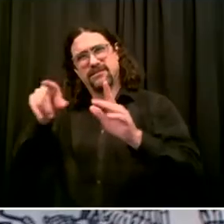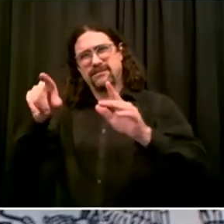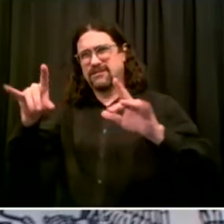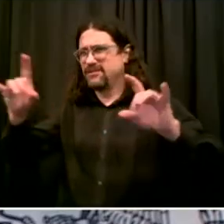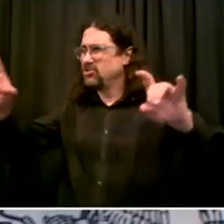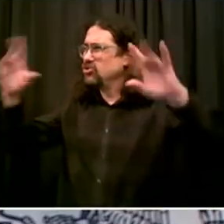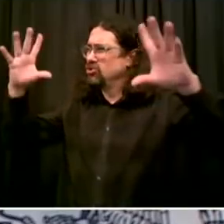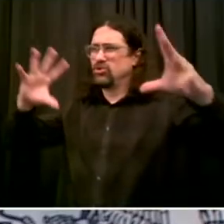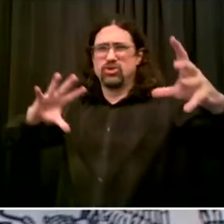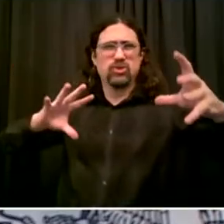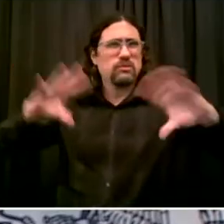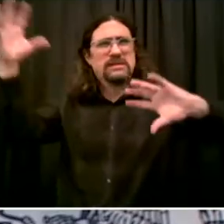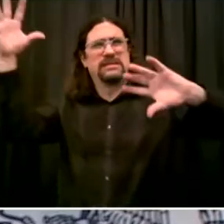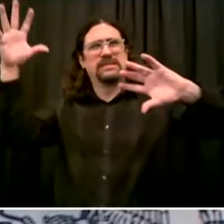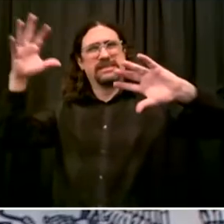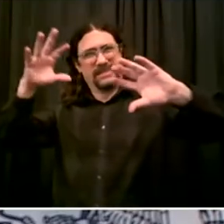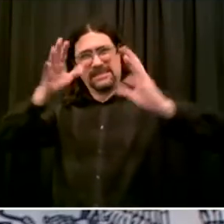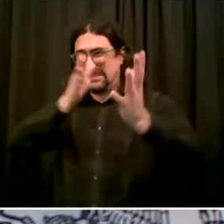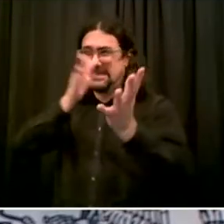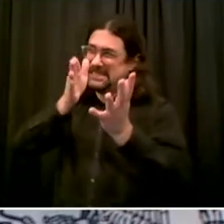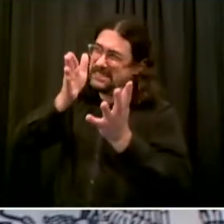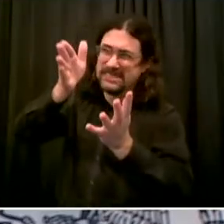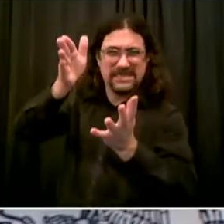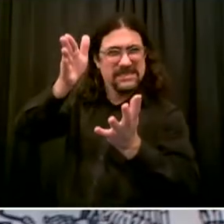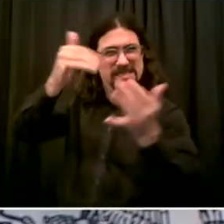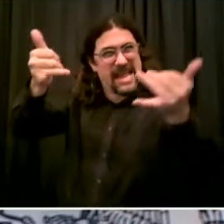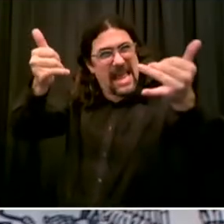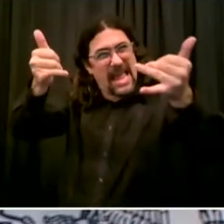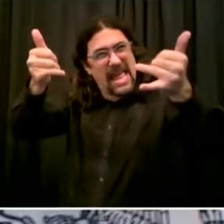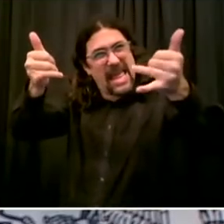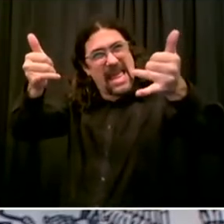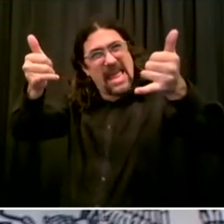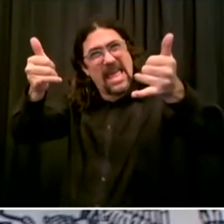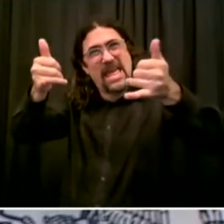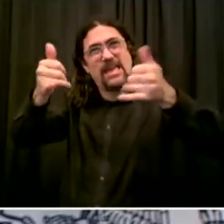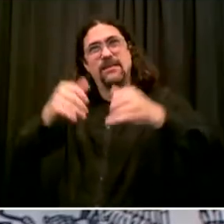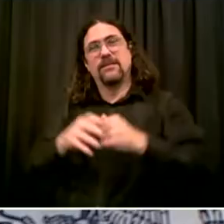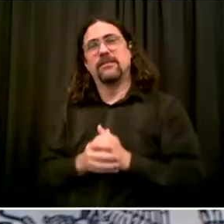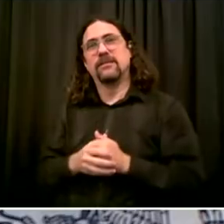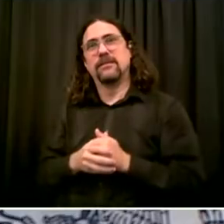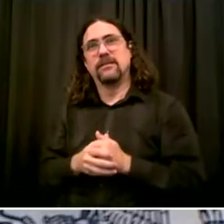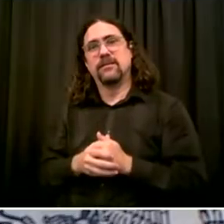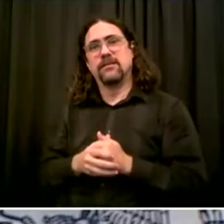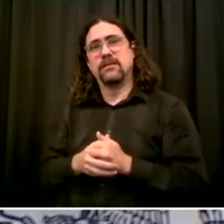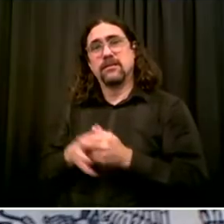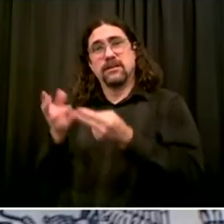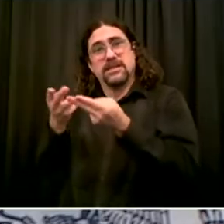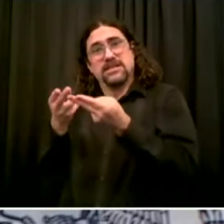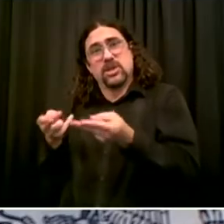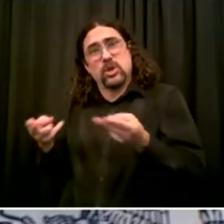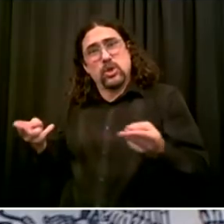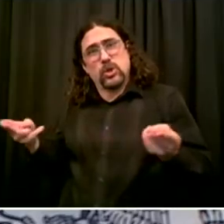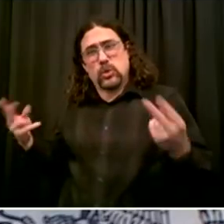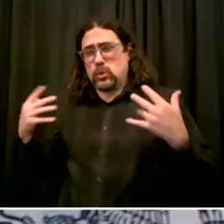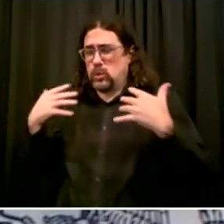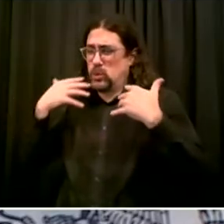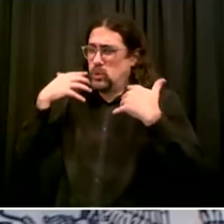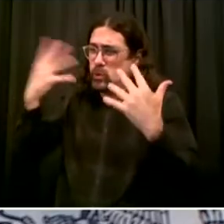MANY QUESTIONS COME BACK TO THE SAME POINT. IT IS A PANDEMIC. IT HAS CAUSED